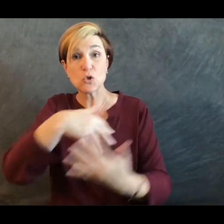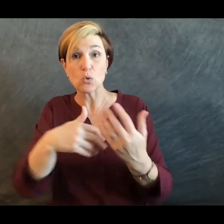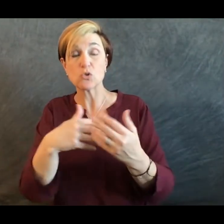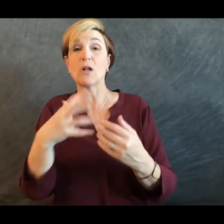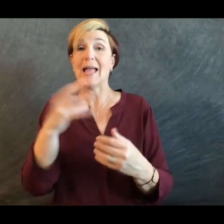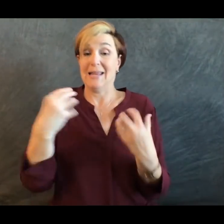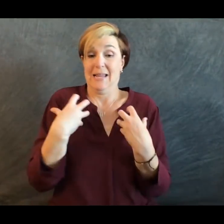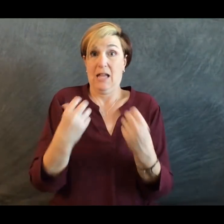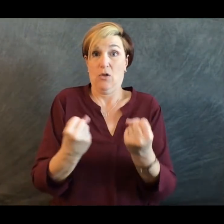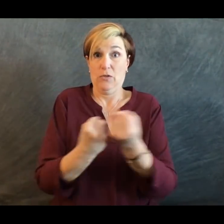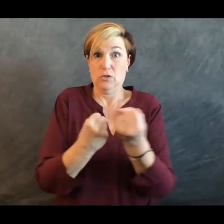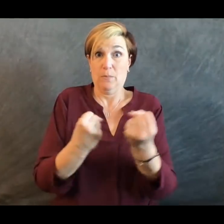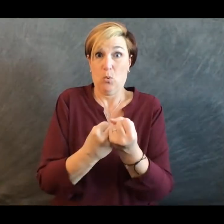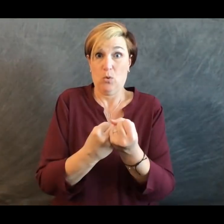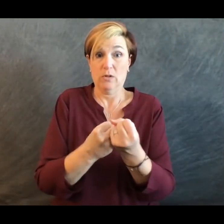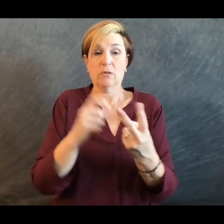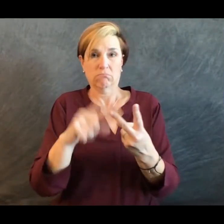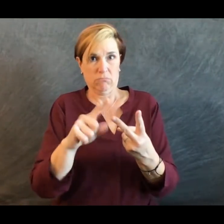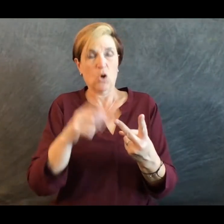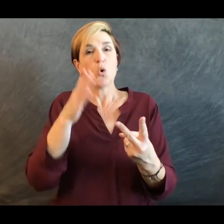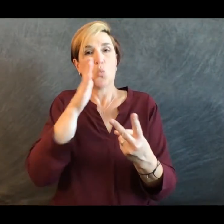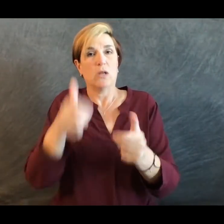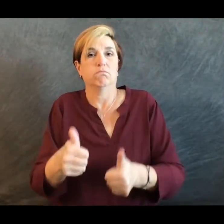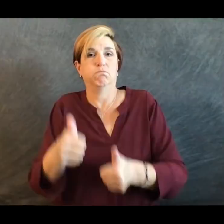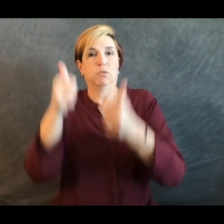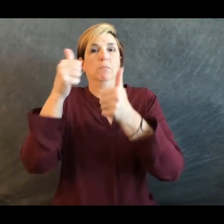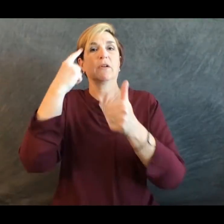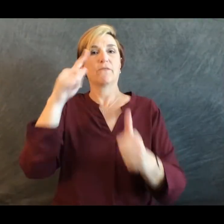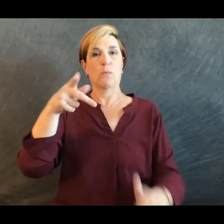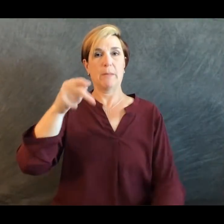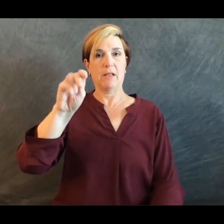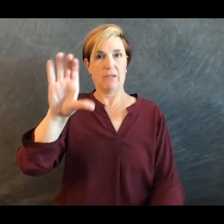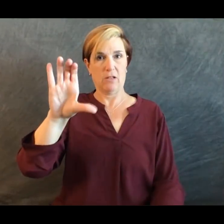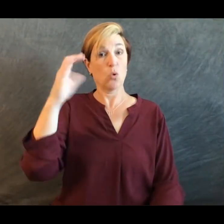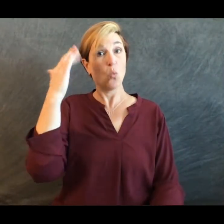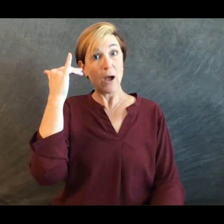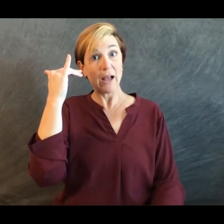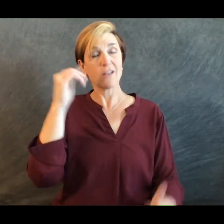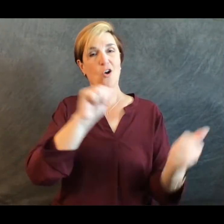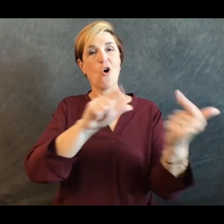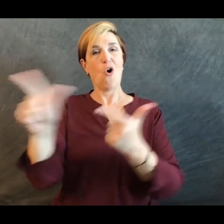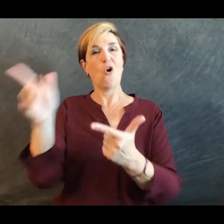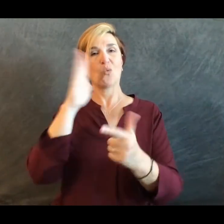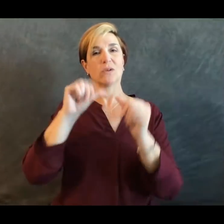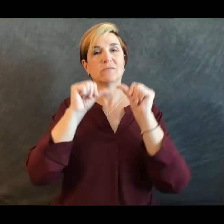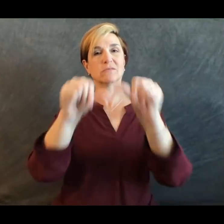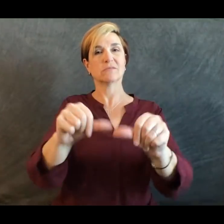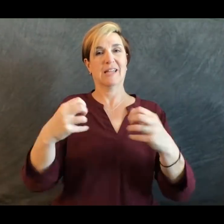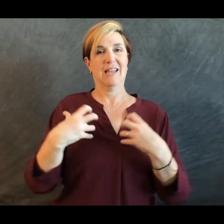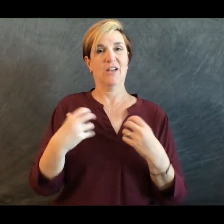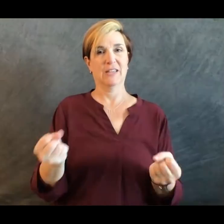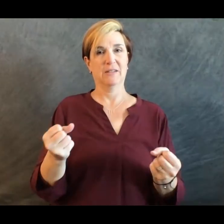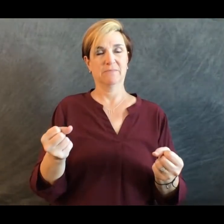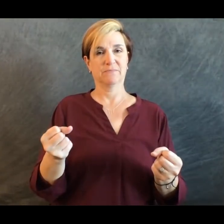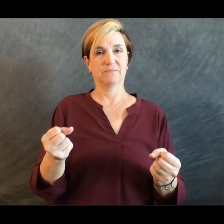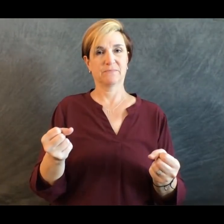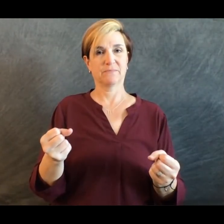equal chance to be healthy and I want to close by saying that while your state and local health department's and those of us in public service are working day